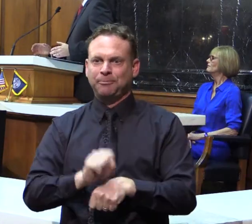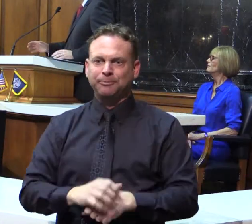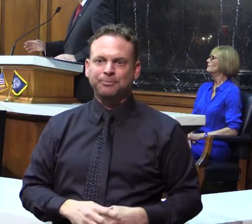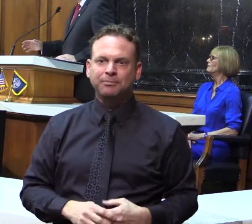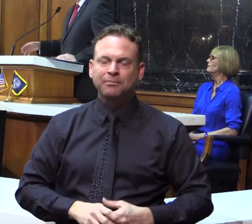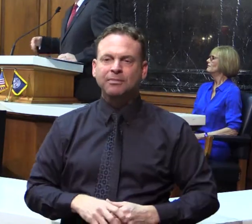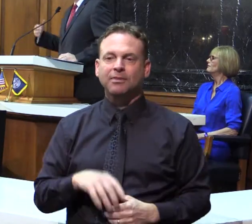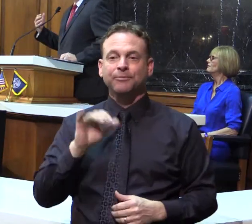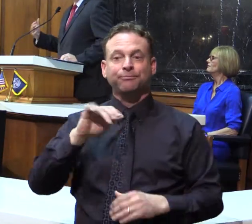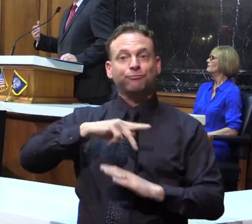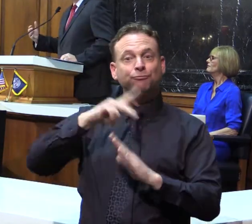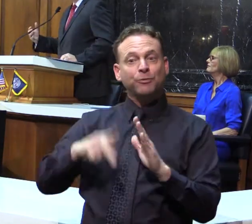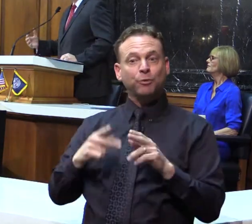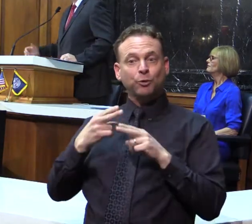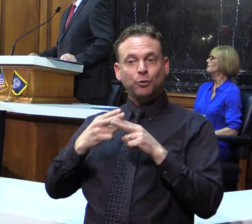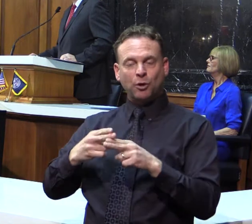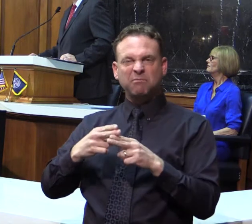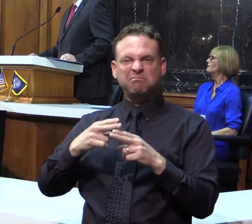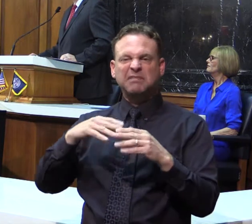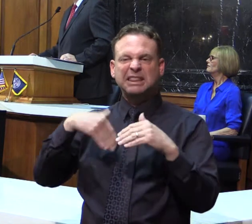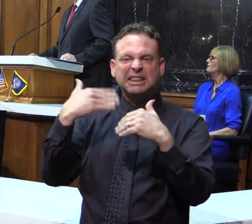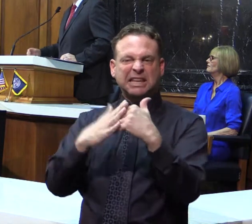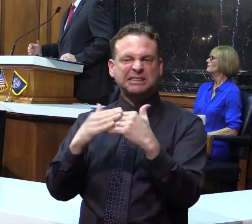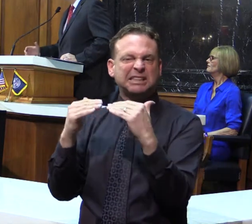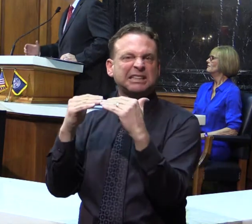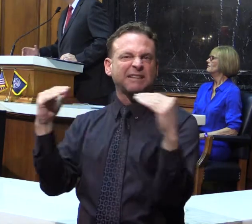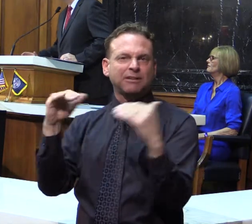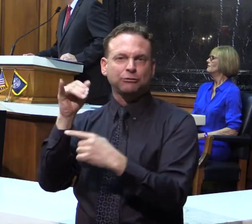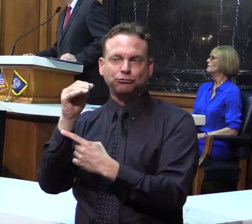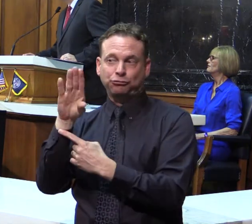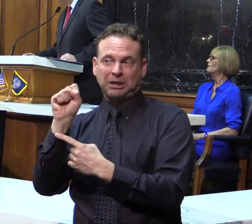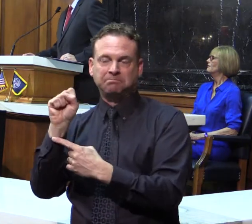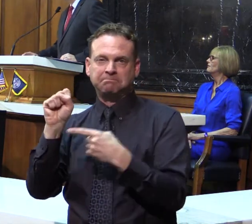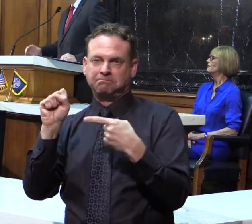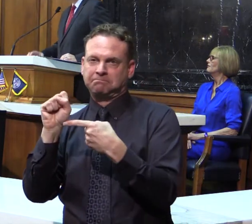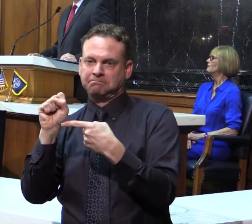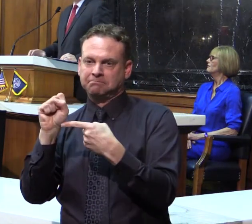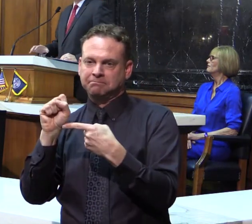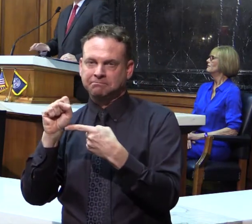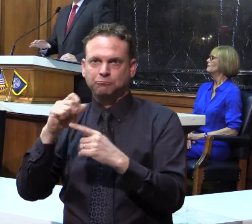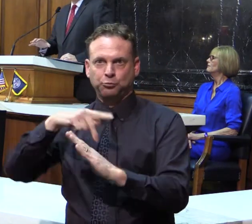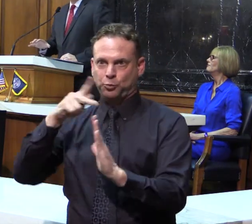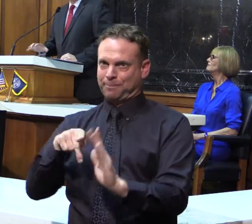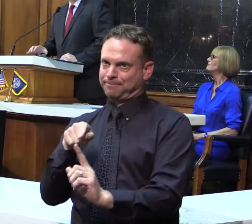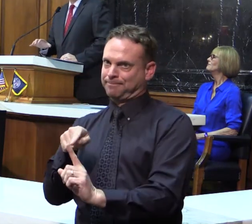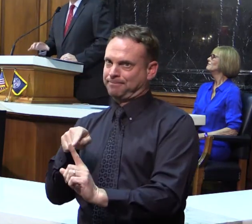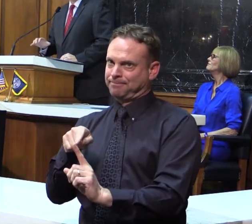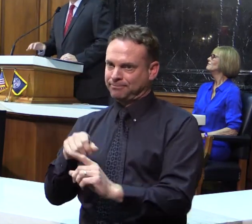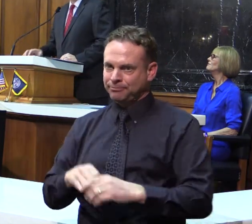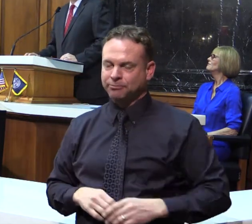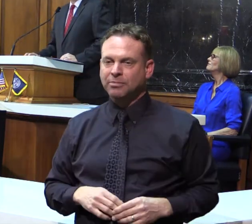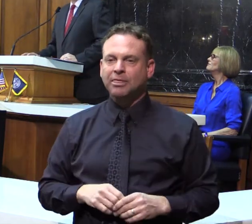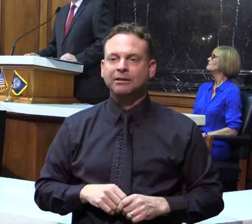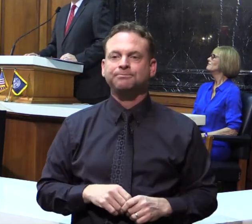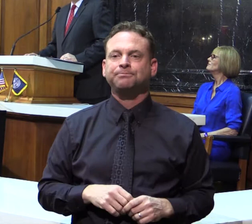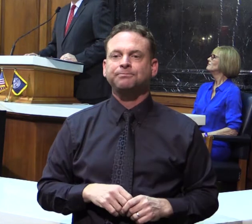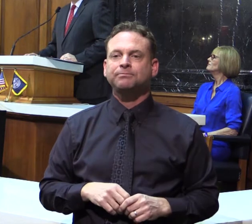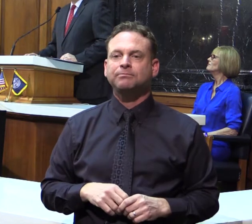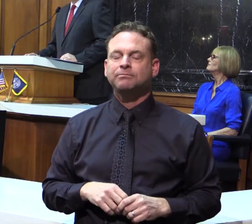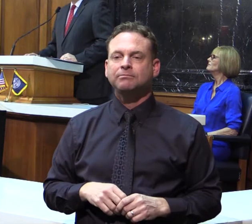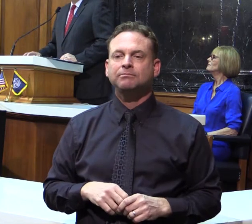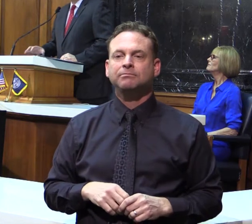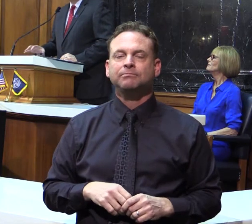In the five months since we rolled it out, over 275,000 people have visited NextLevelJobs.org